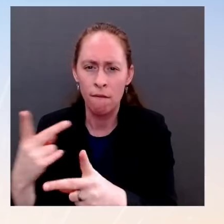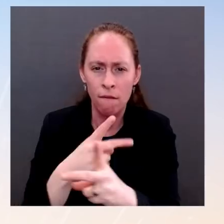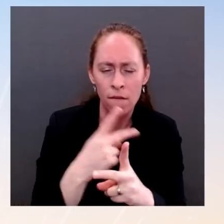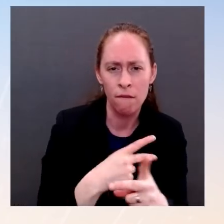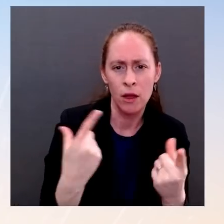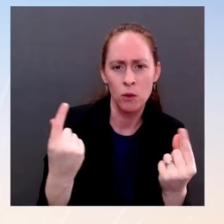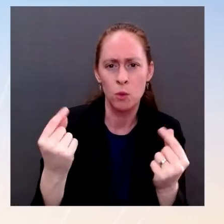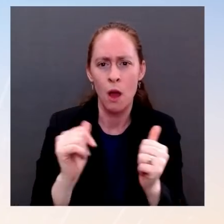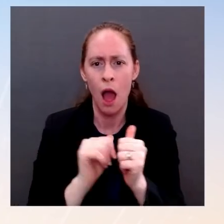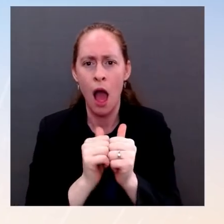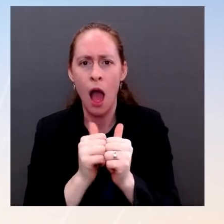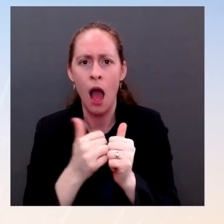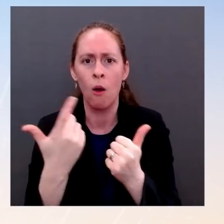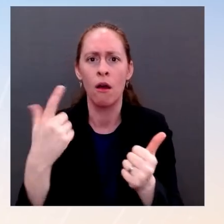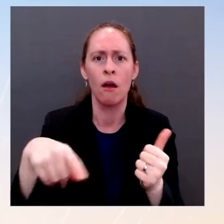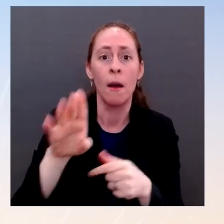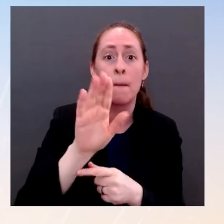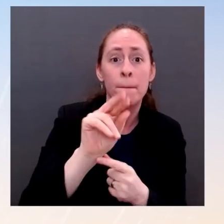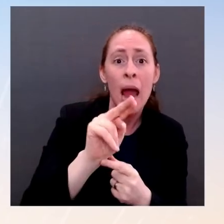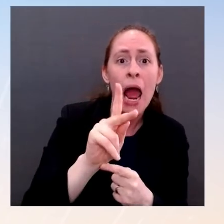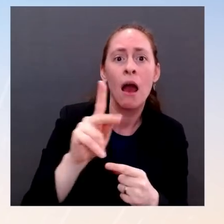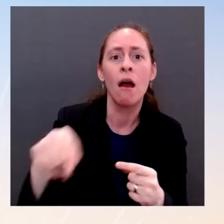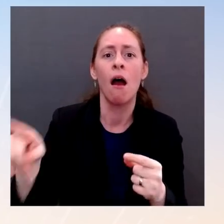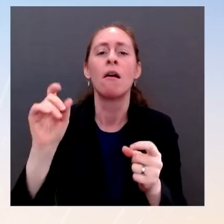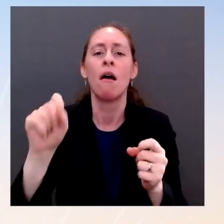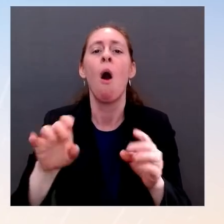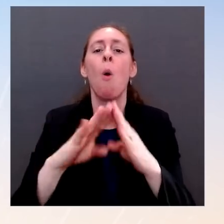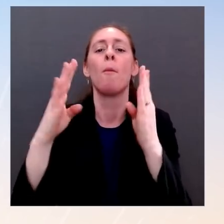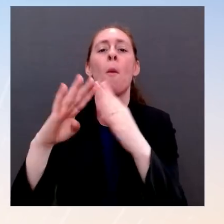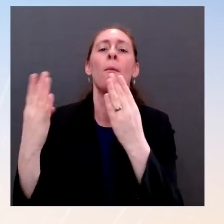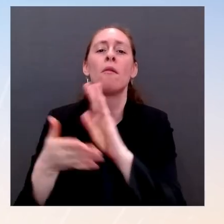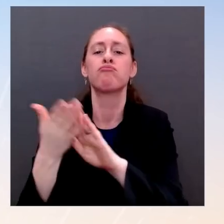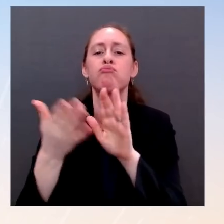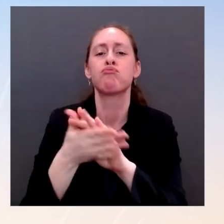those Ukrainian network defenders to ensure that they are prepared for even more